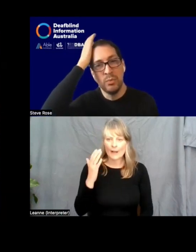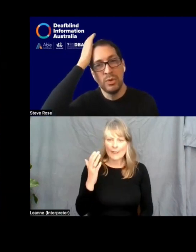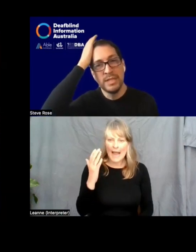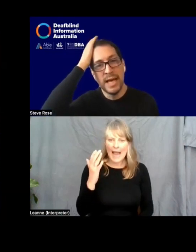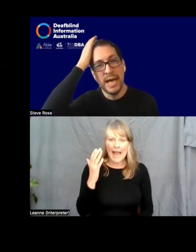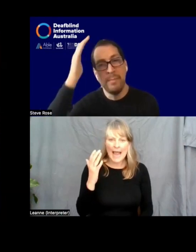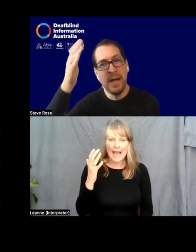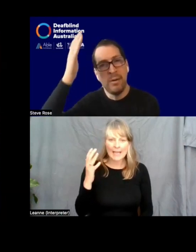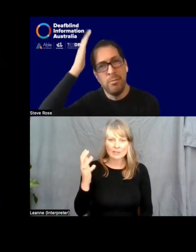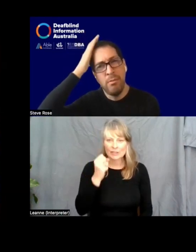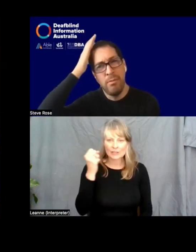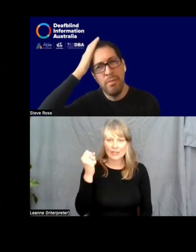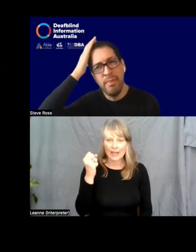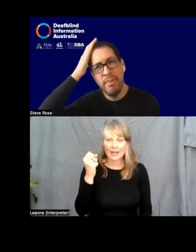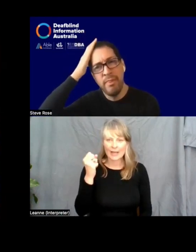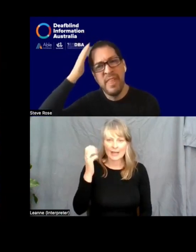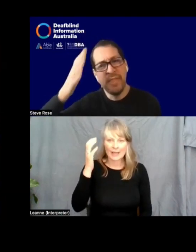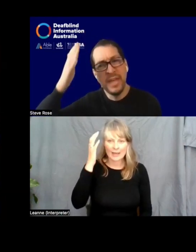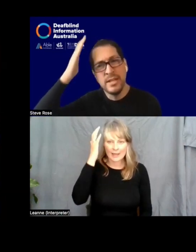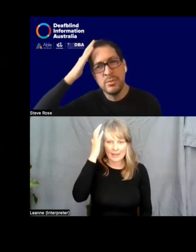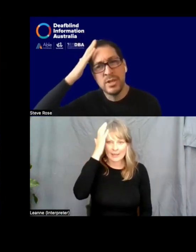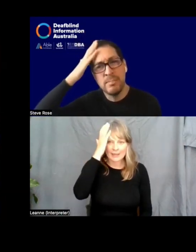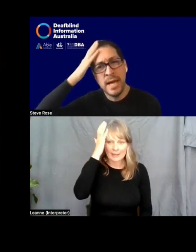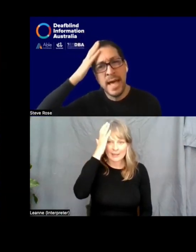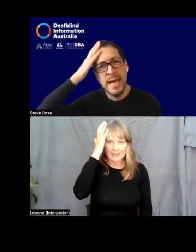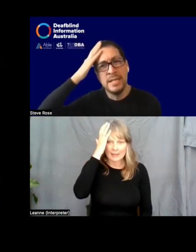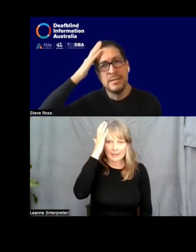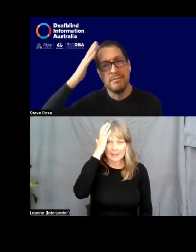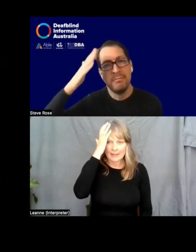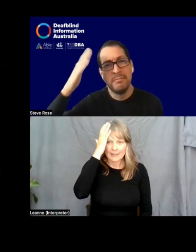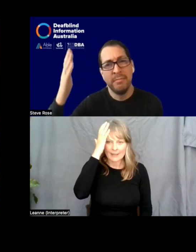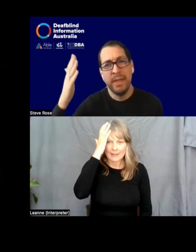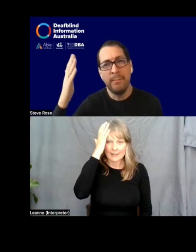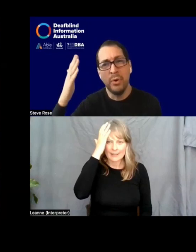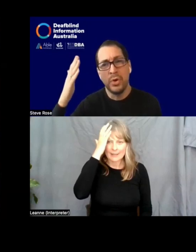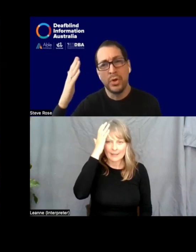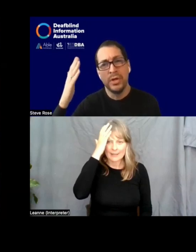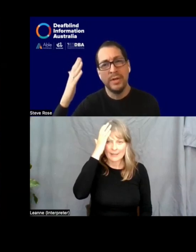was that about, "That thing that was on my head! That book."